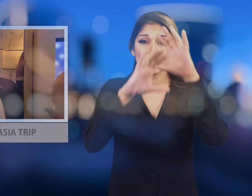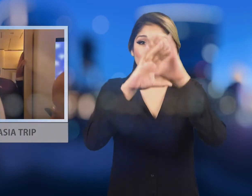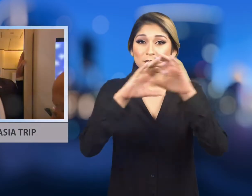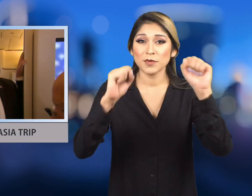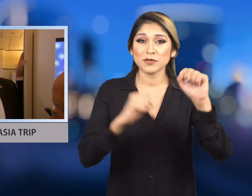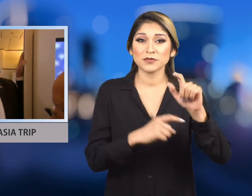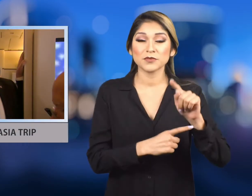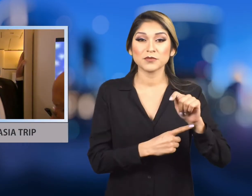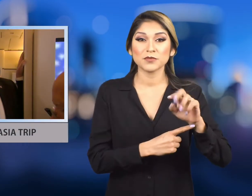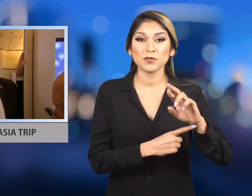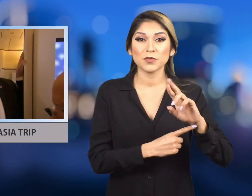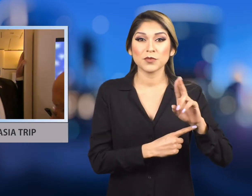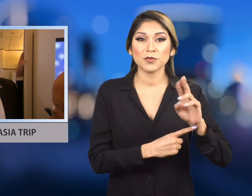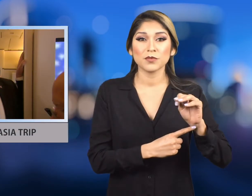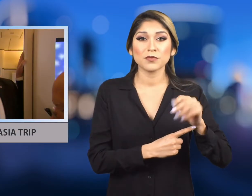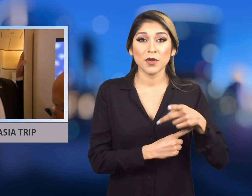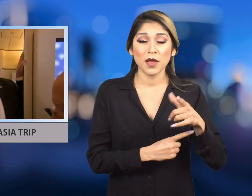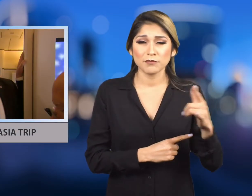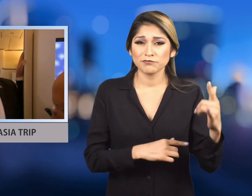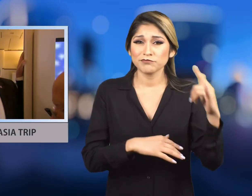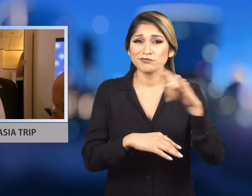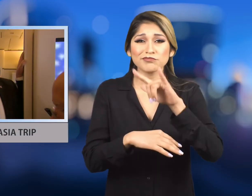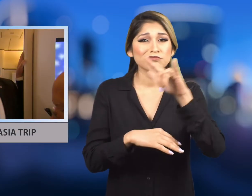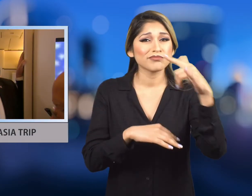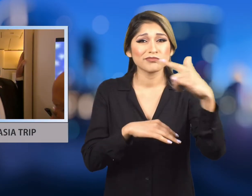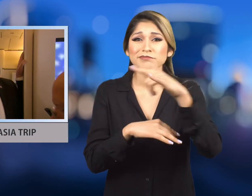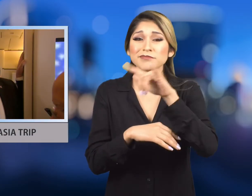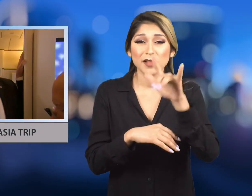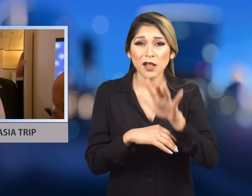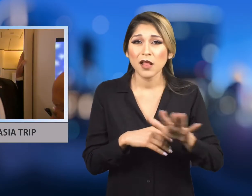President Trump is back in Washington after a 12 day tour of